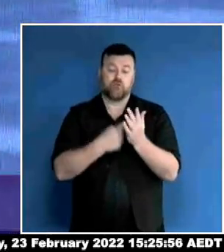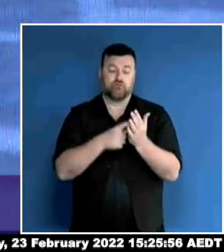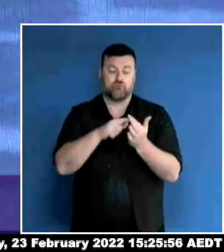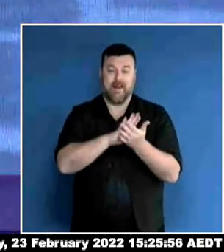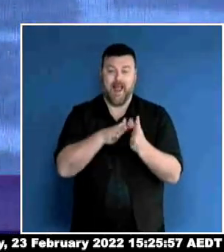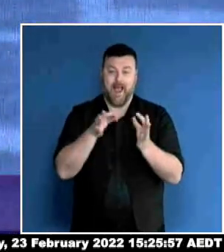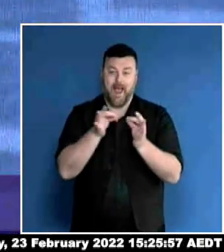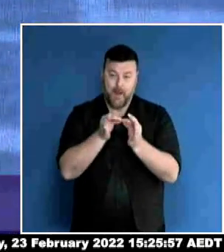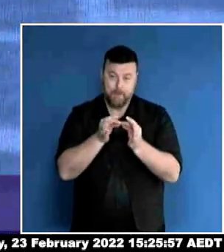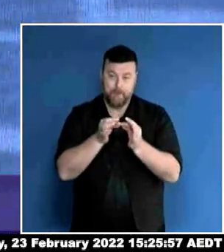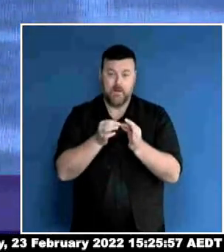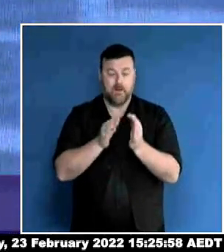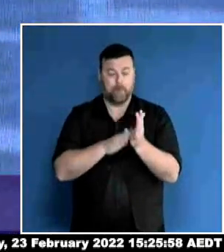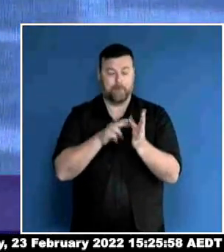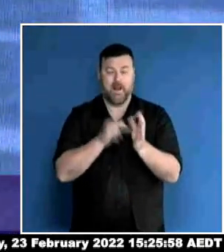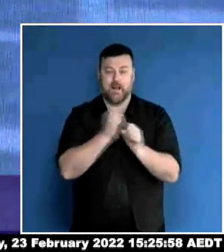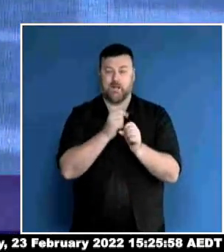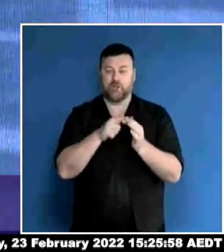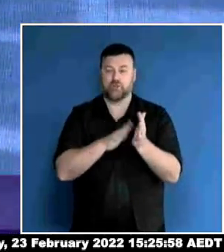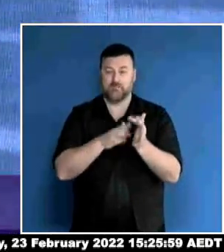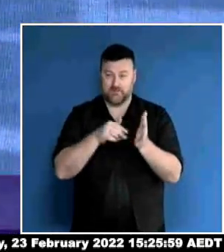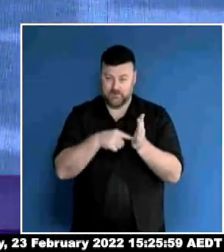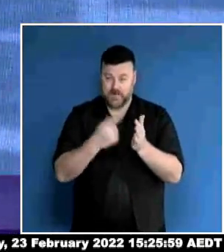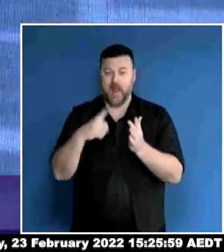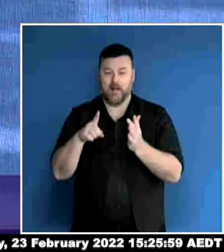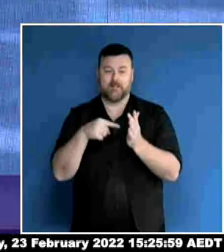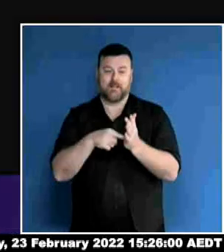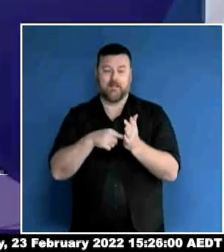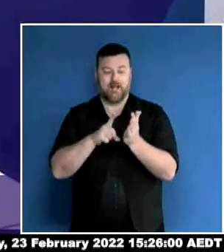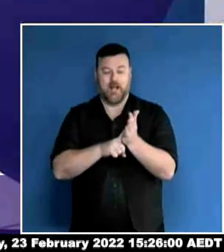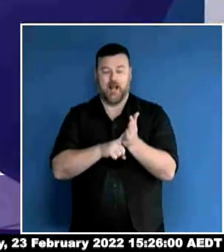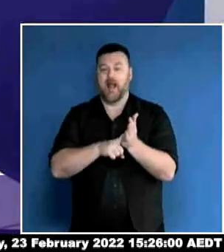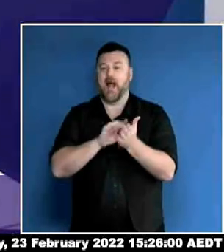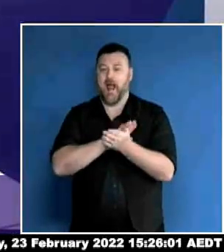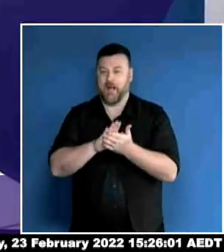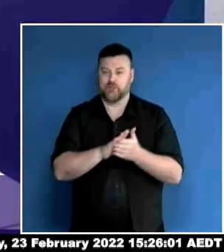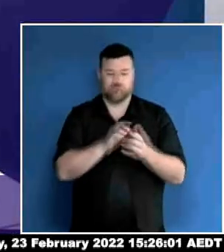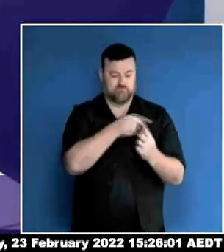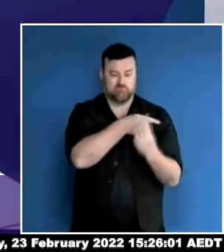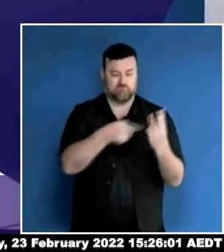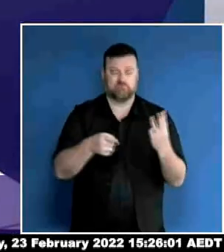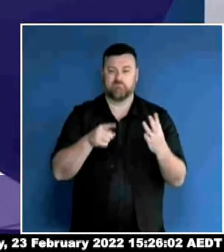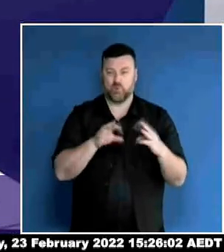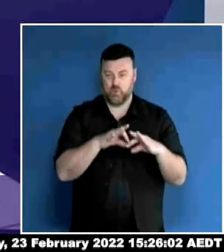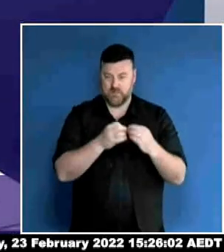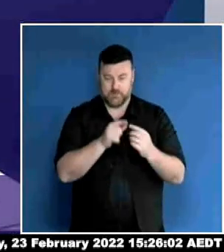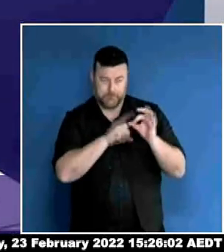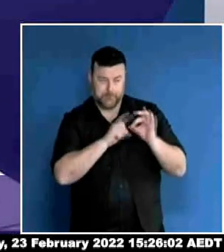All right. We will adjourn now until 10 o'clock Sydney time tomorrow, that is,